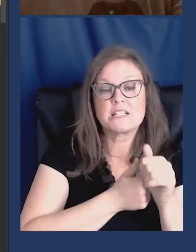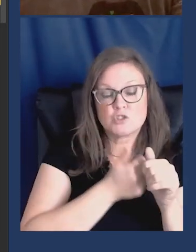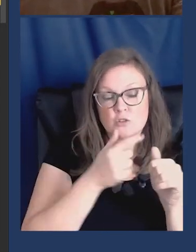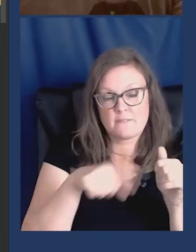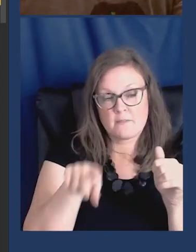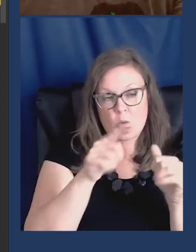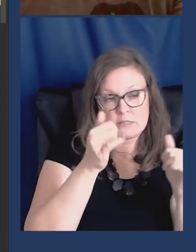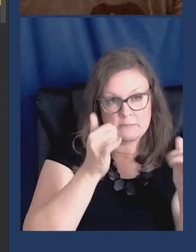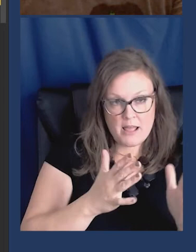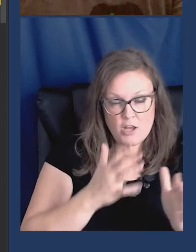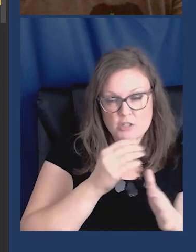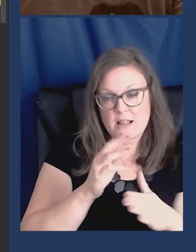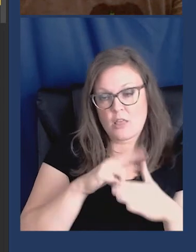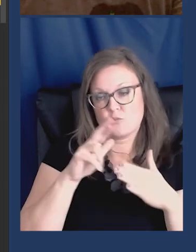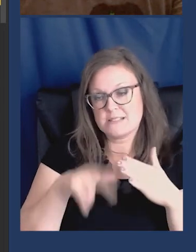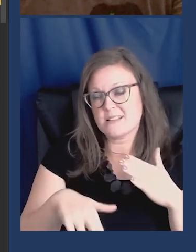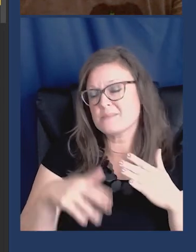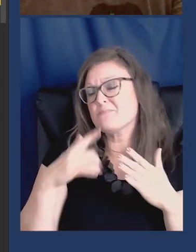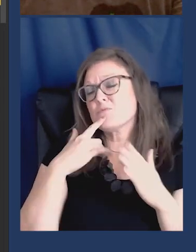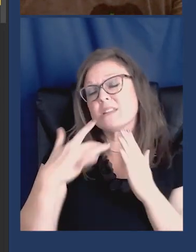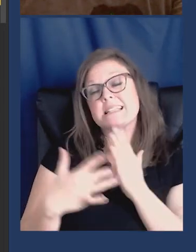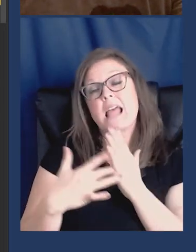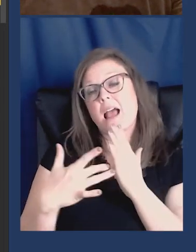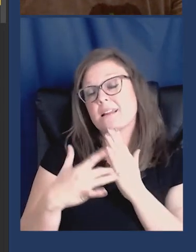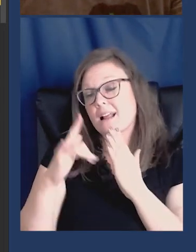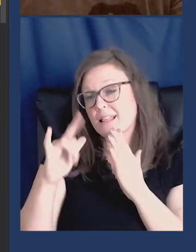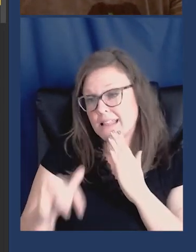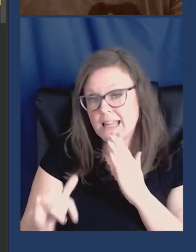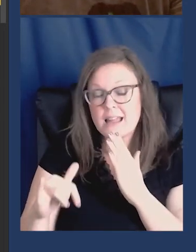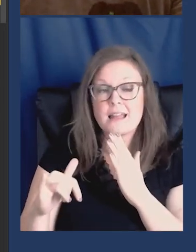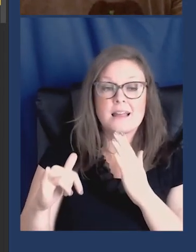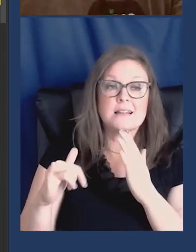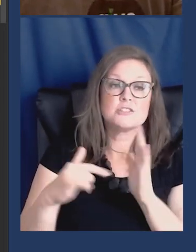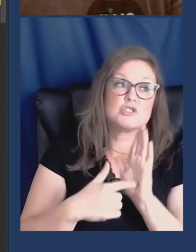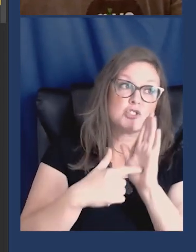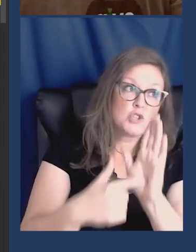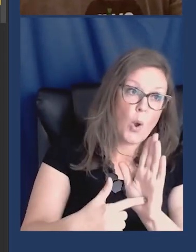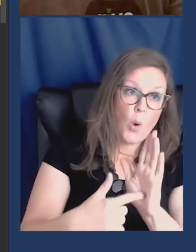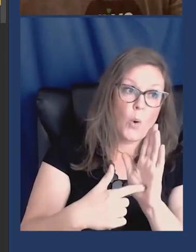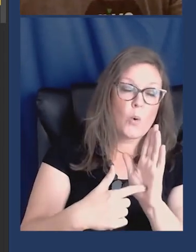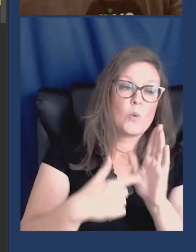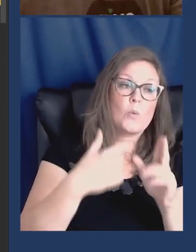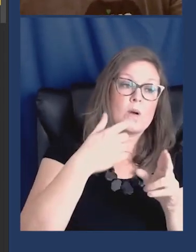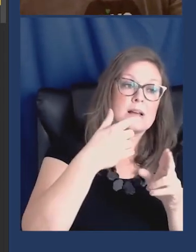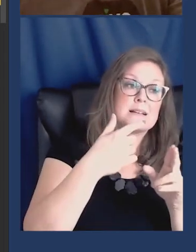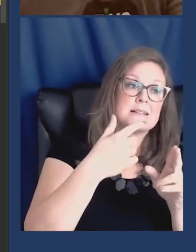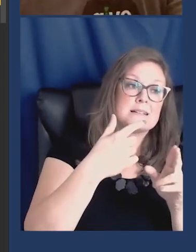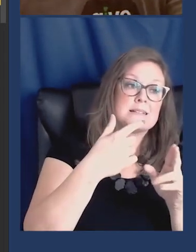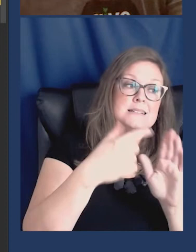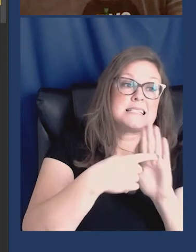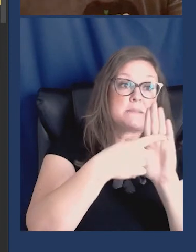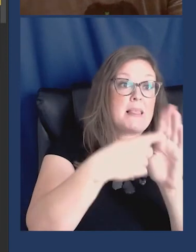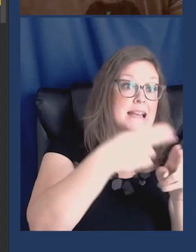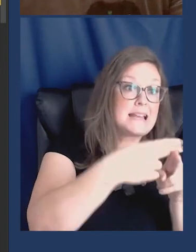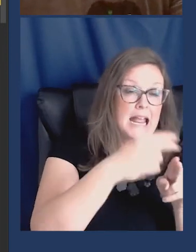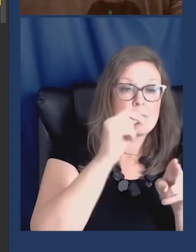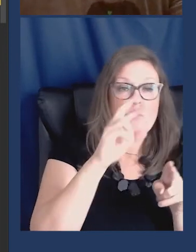It's technically set up to use either a display name or a PlayFab ID. I didn't do the work to hook up a display name for our players,